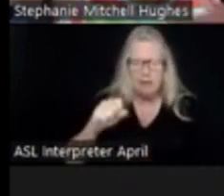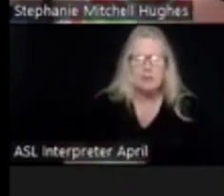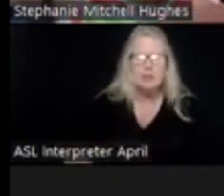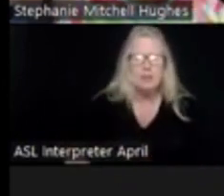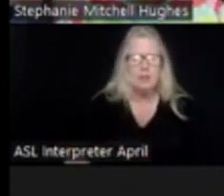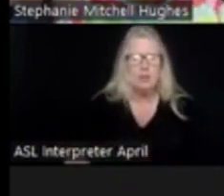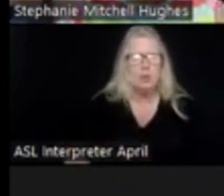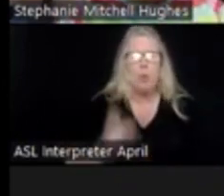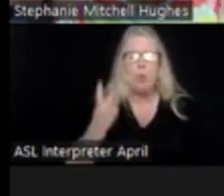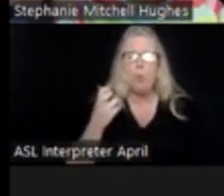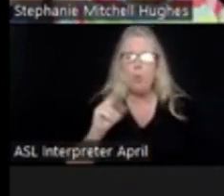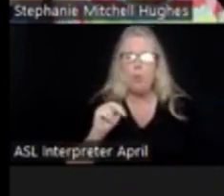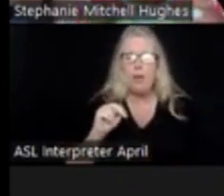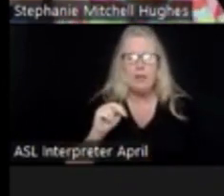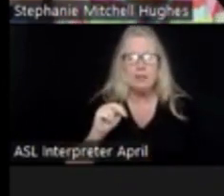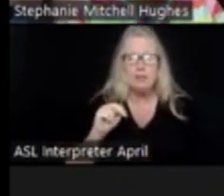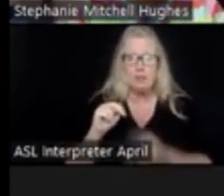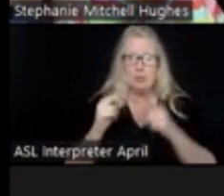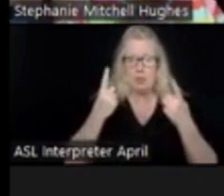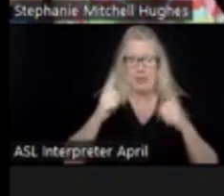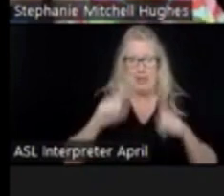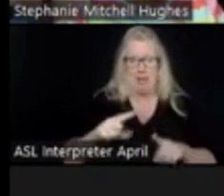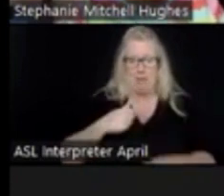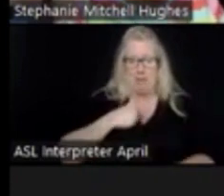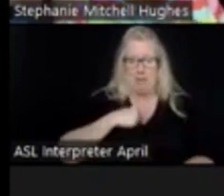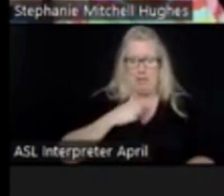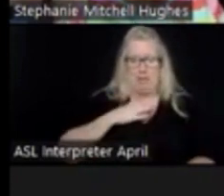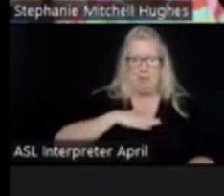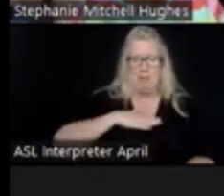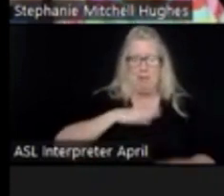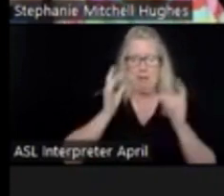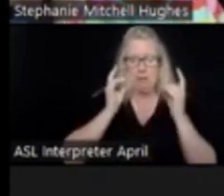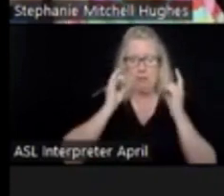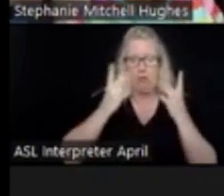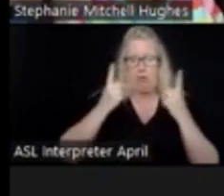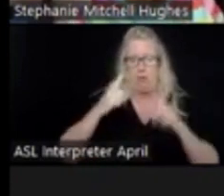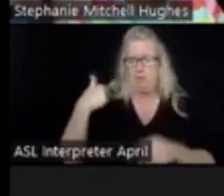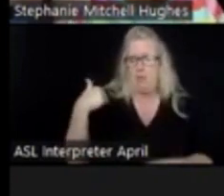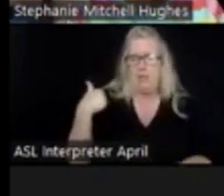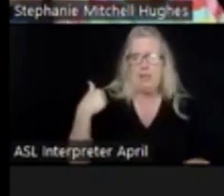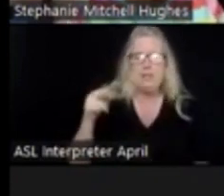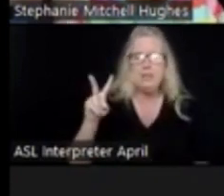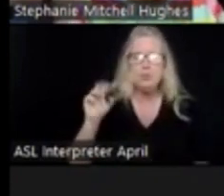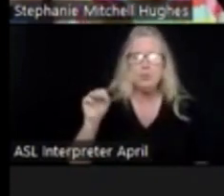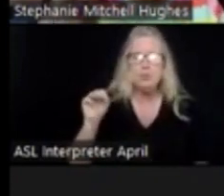WHEN THE FIRST -- THIS INCIDENT WITH ME AND MY CRISIS OCCURRED IN 2016 AND